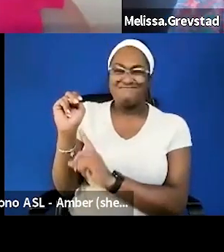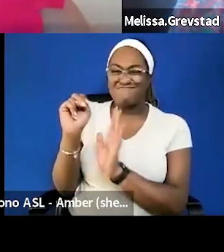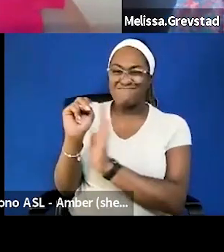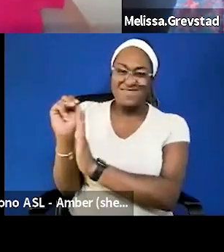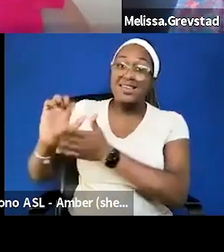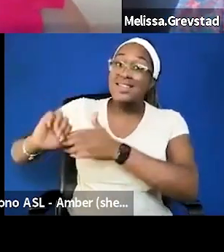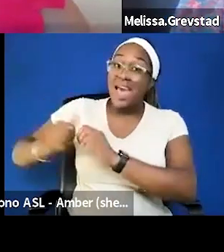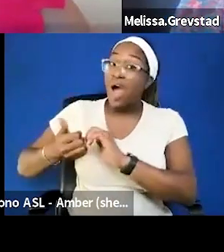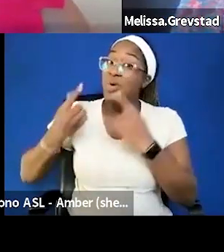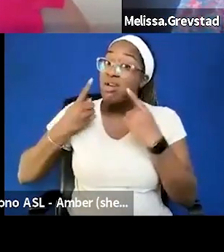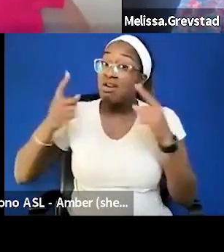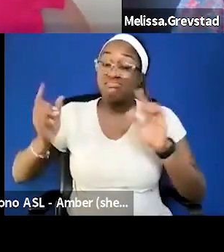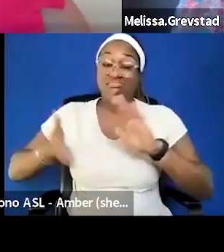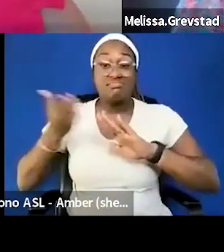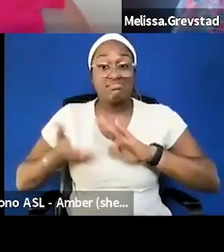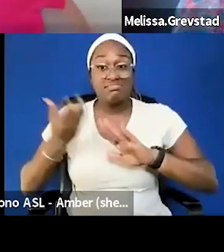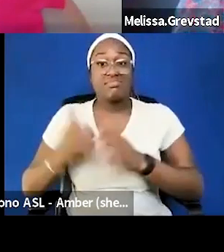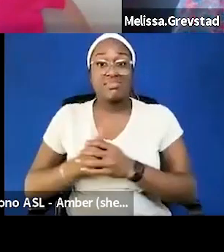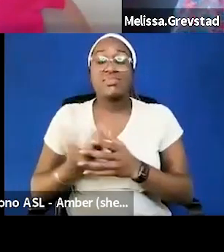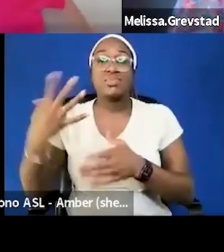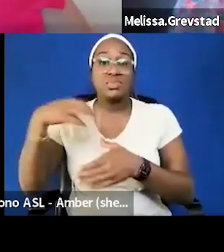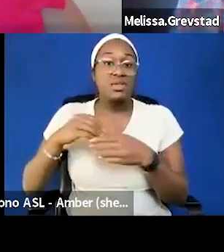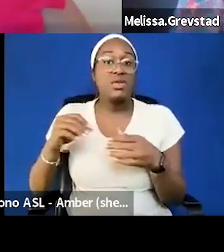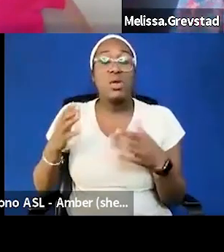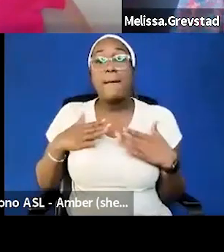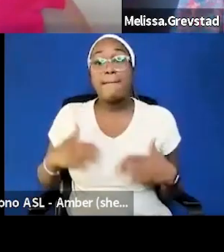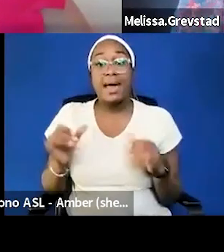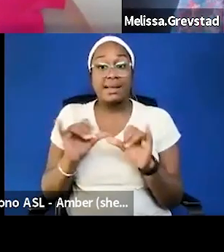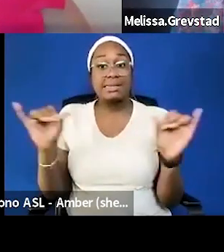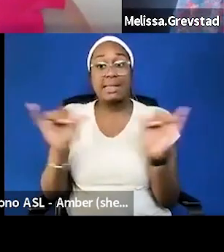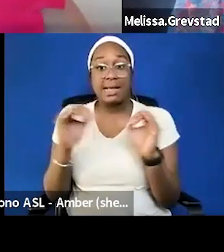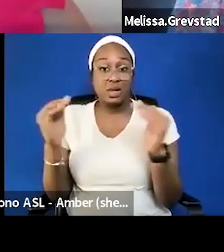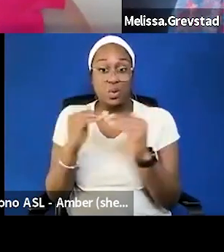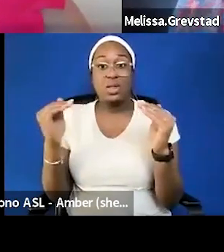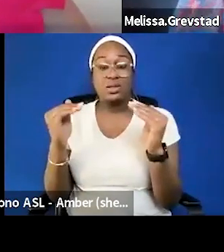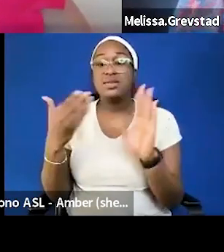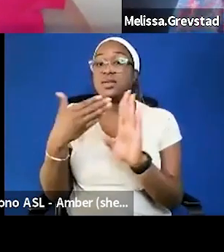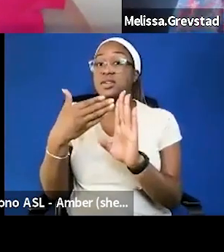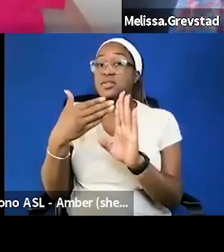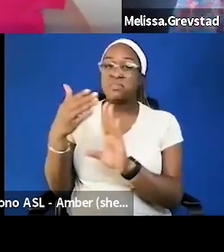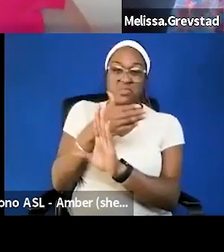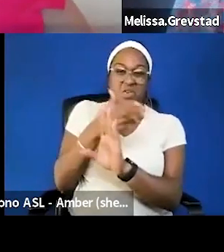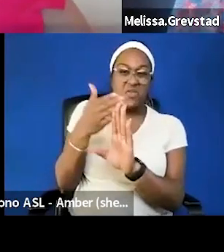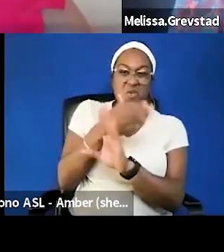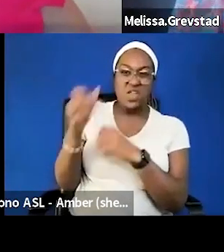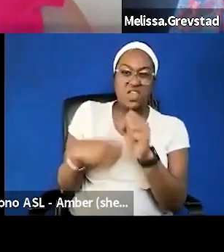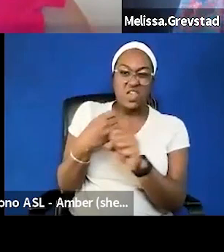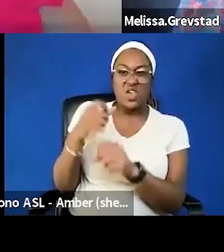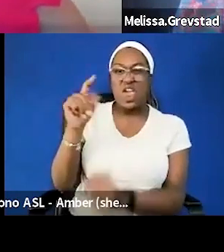And this inclusivity does also include body size equalities. So earlier this tigress, you really helped us